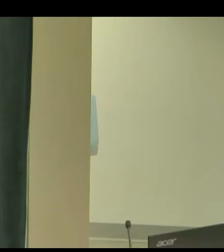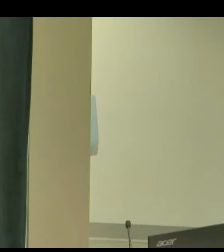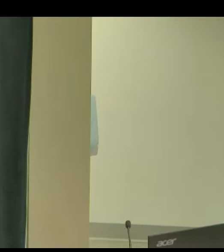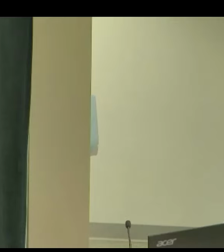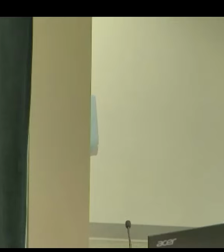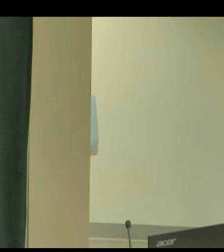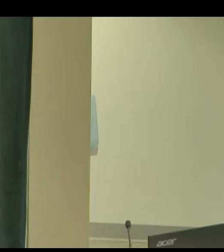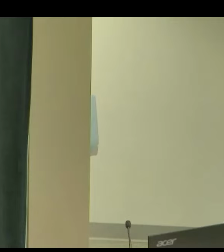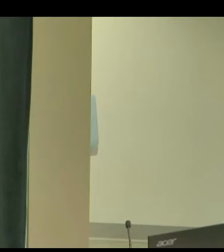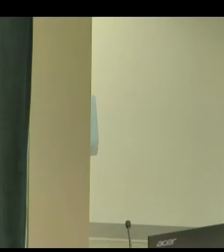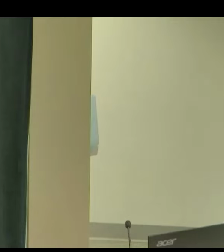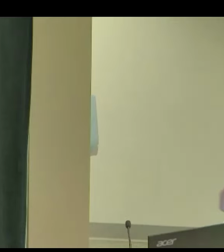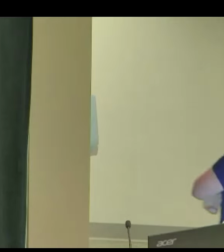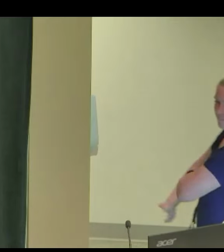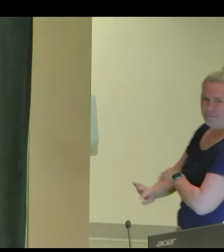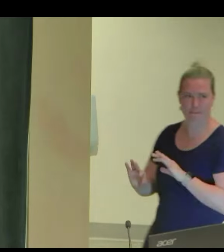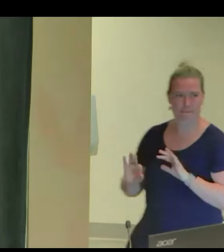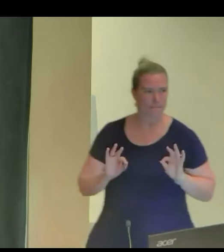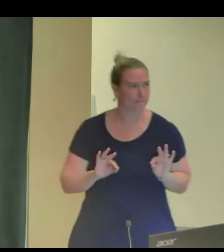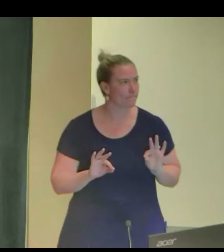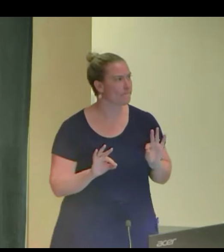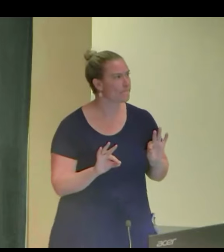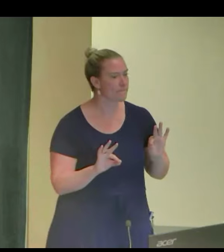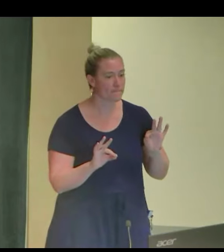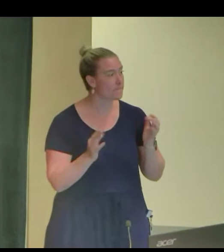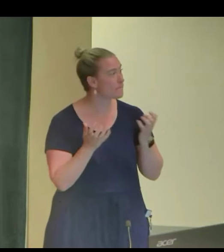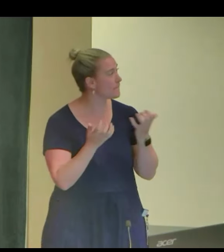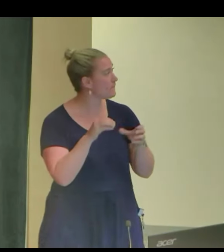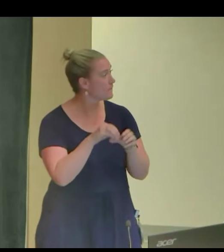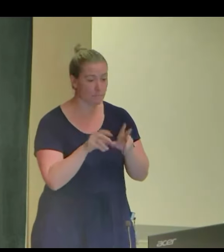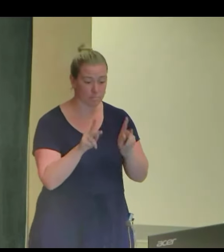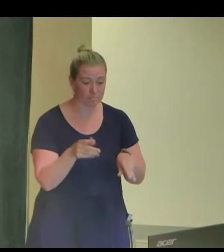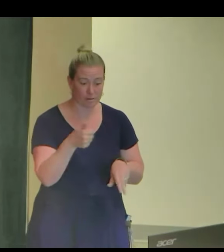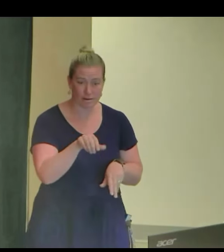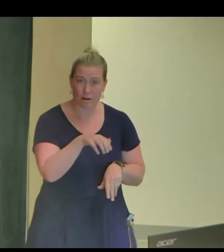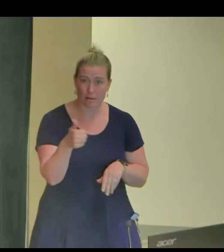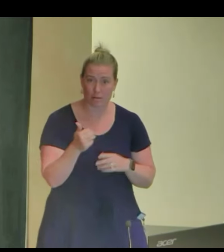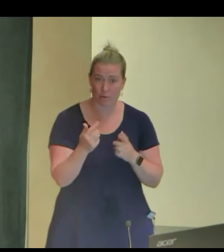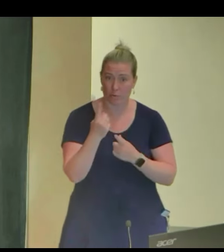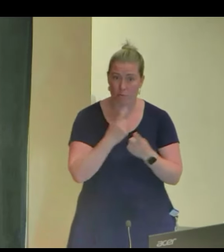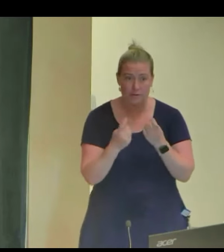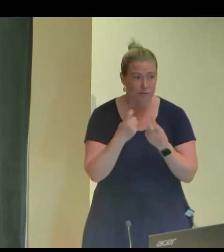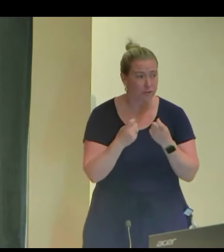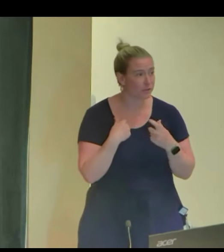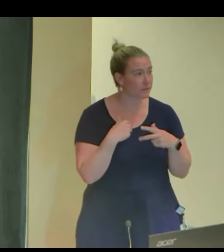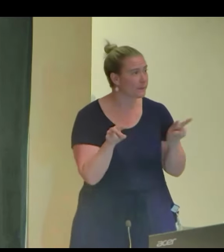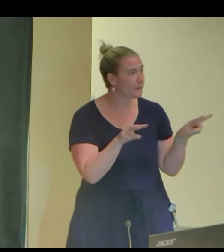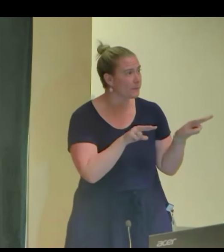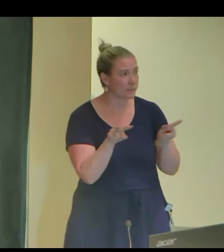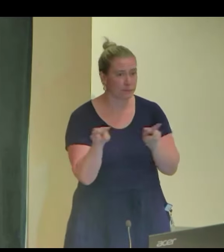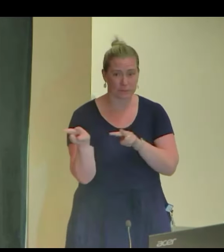any other questions in the auditorium if so raise your hand or Amanda has the iPad if you need to